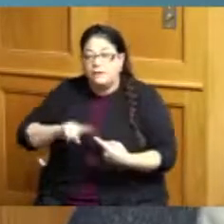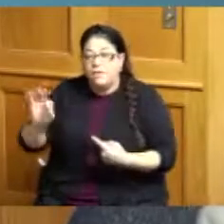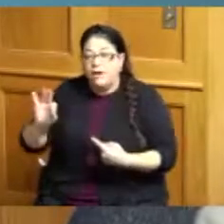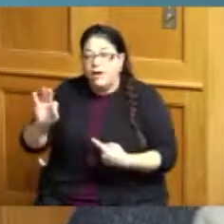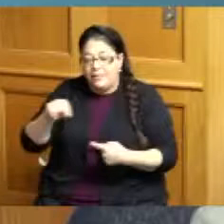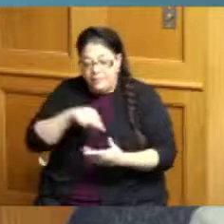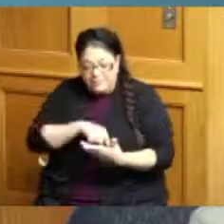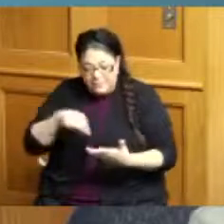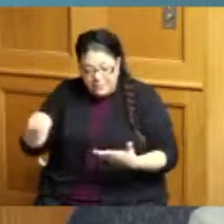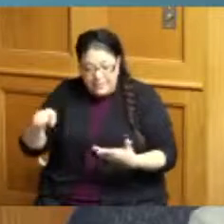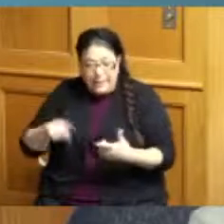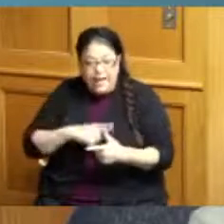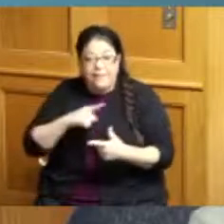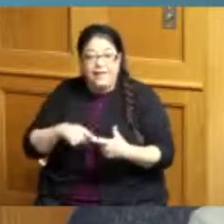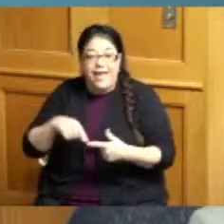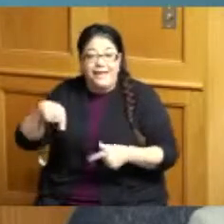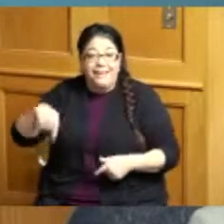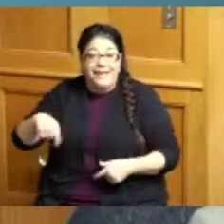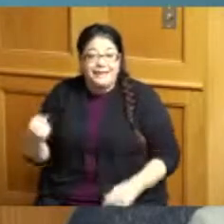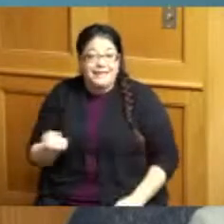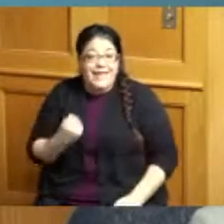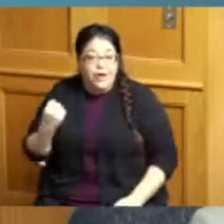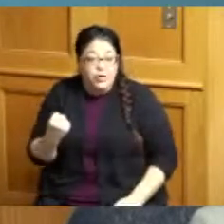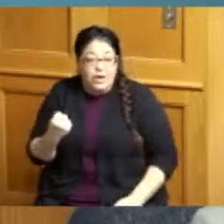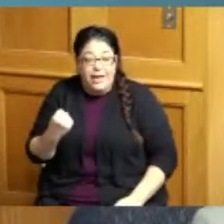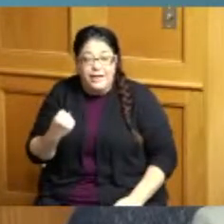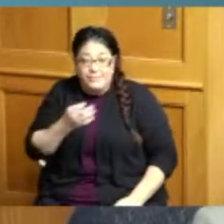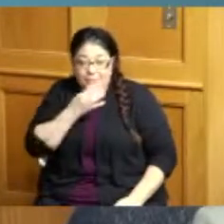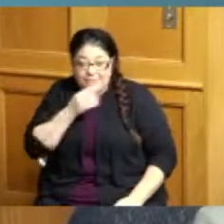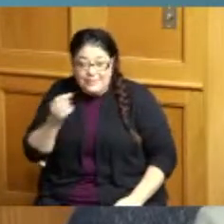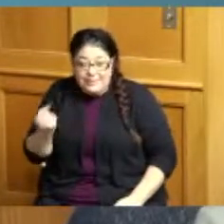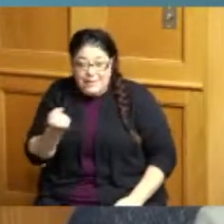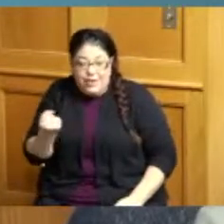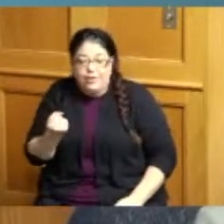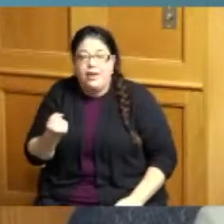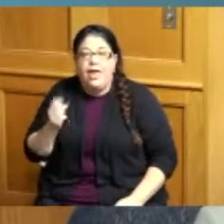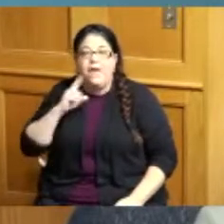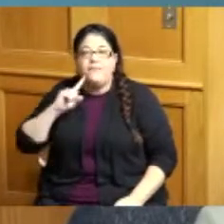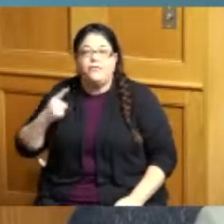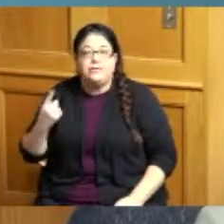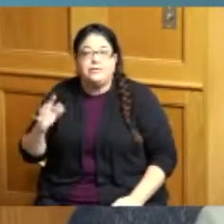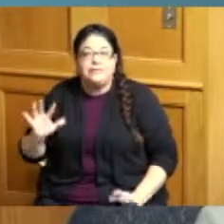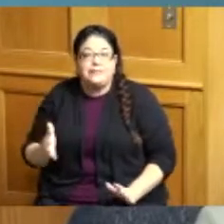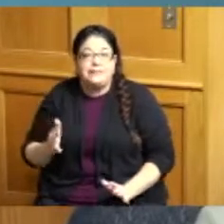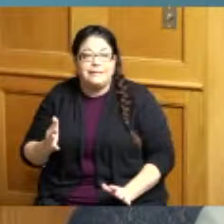but then this is the first Saturday that you can early vote and first Sunday first Saturday that